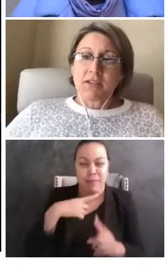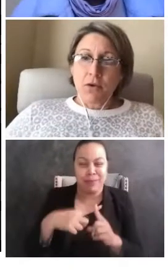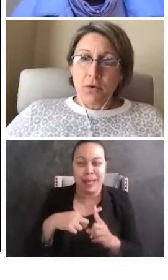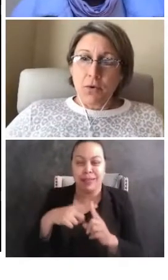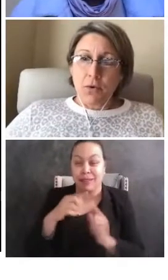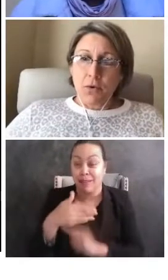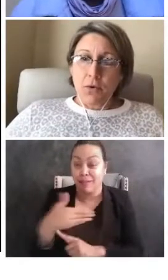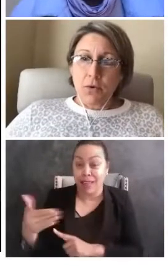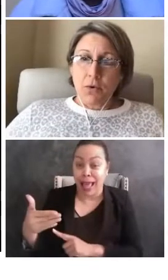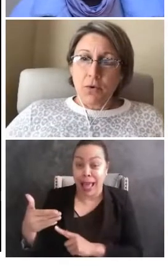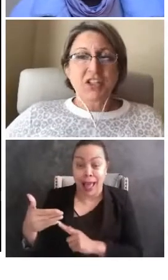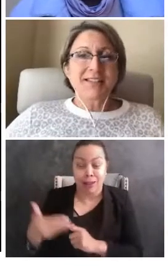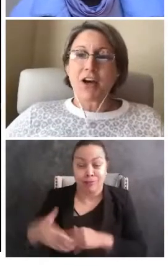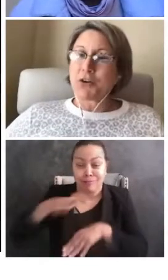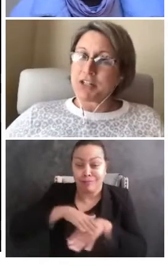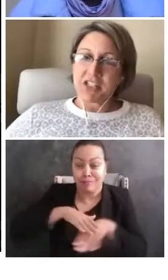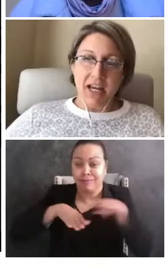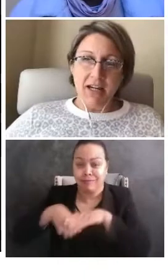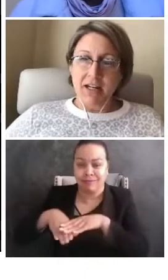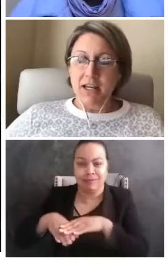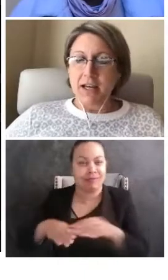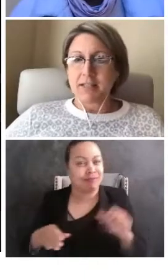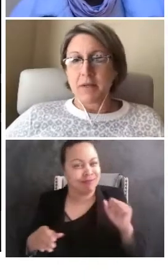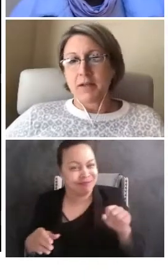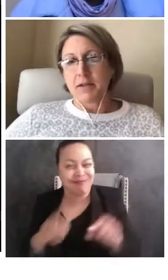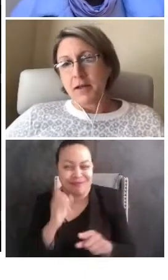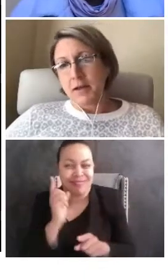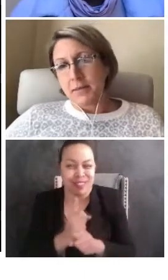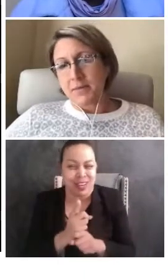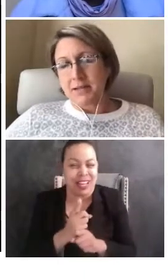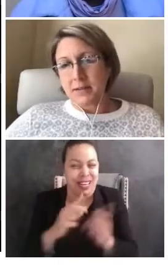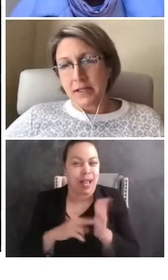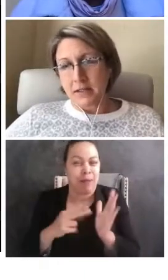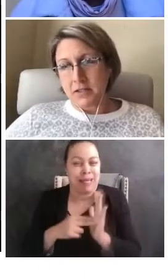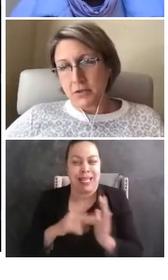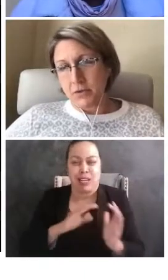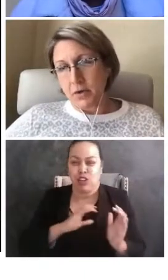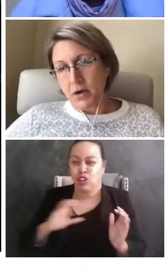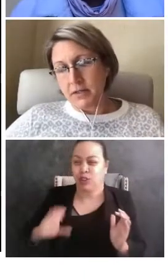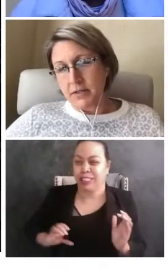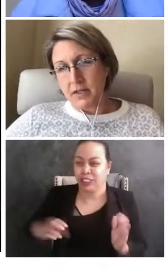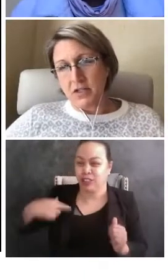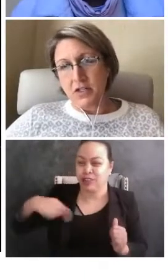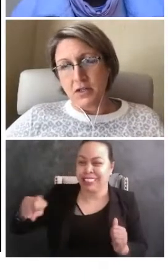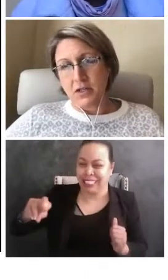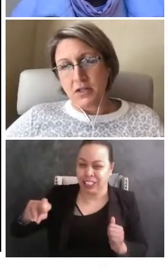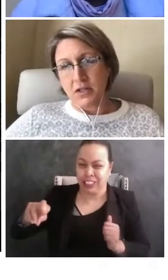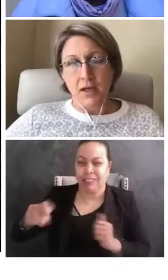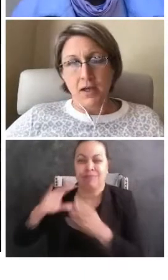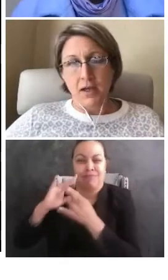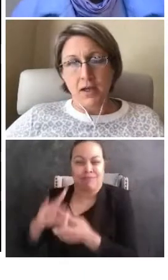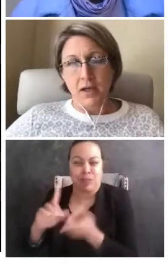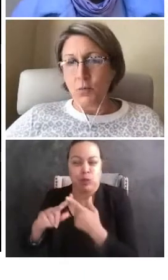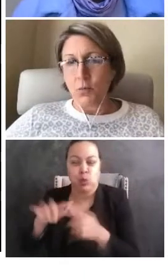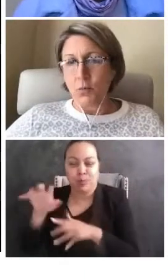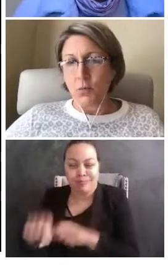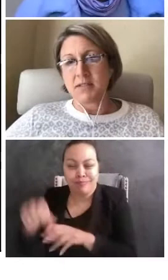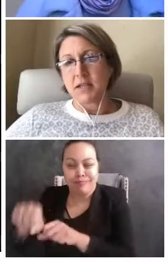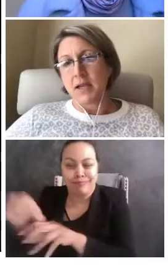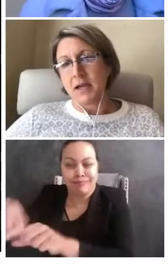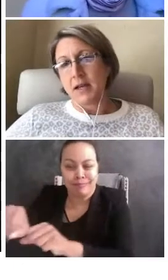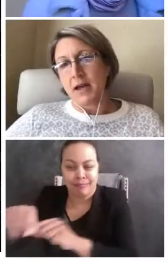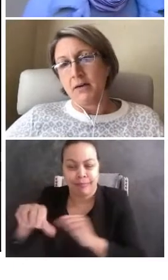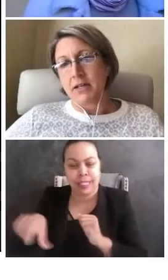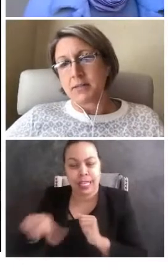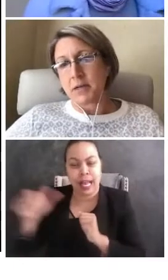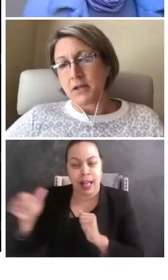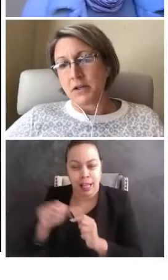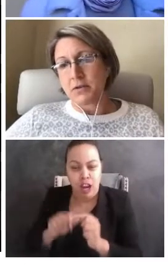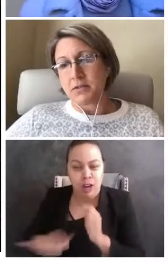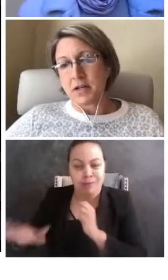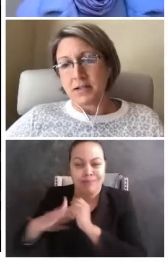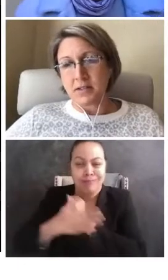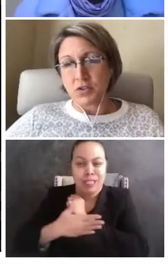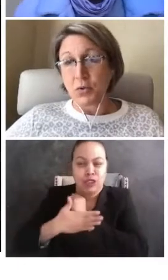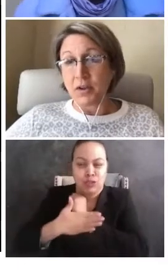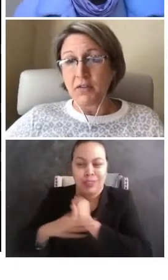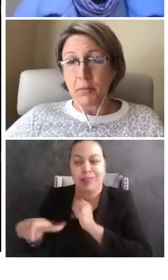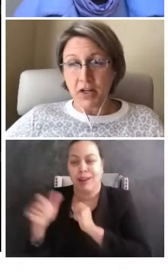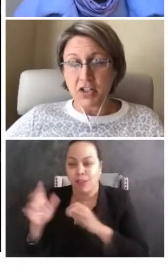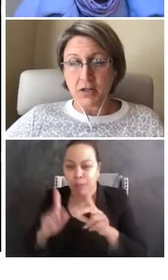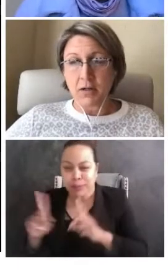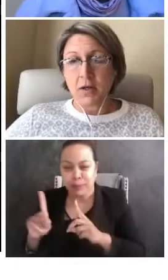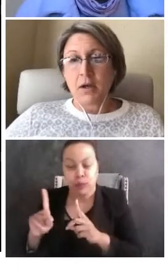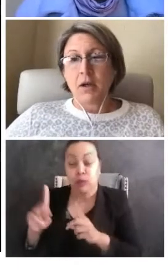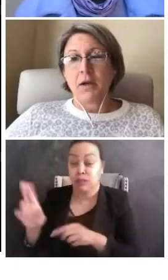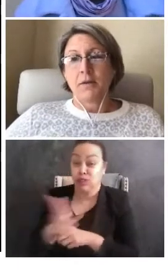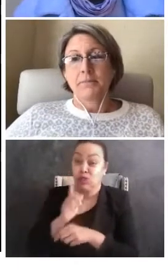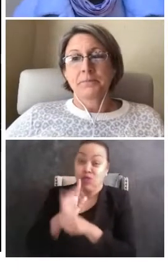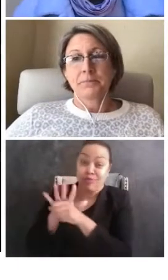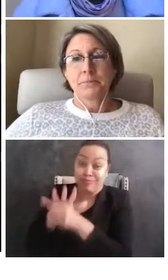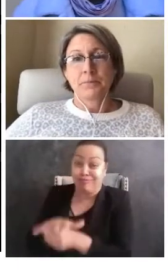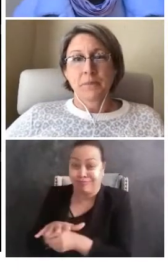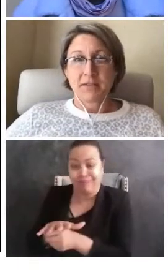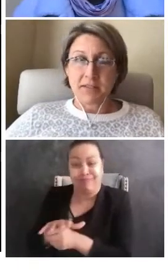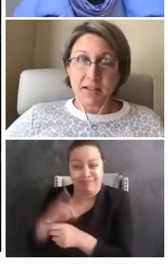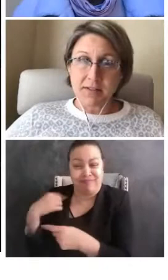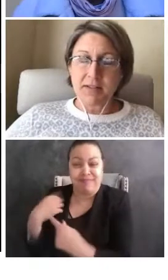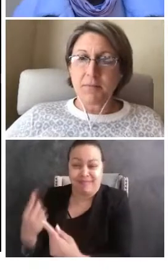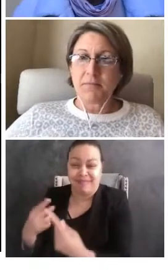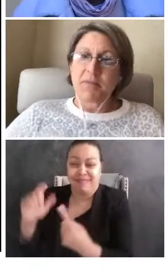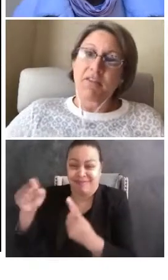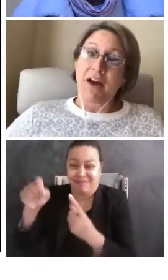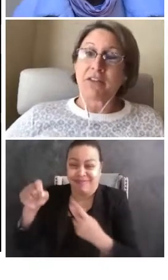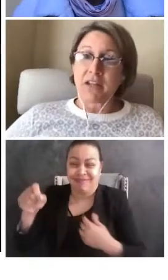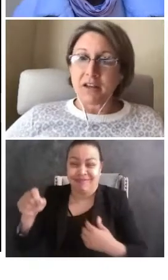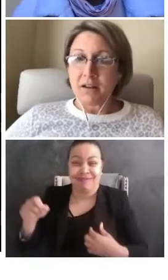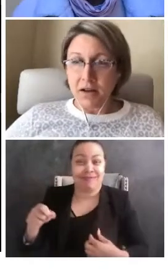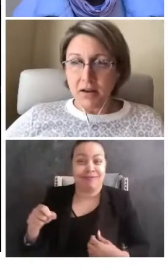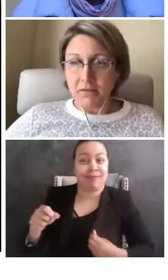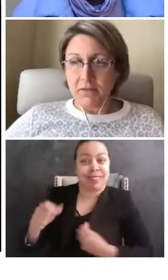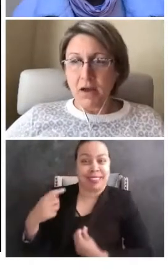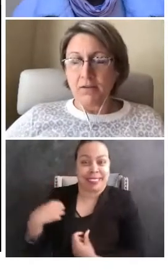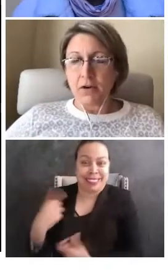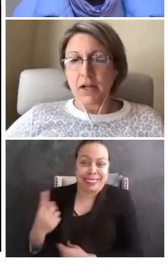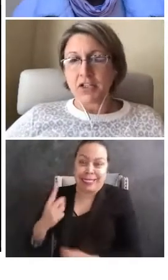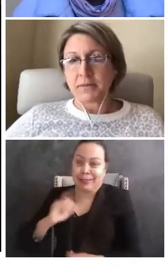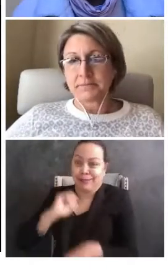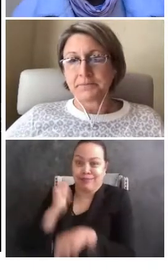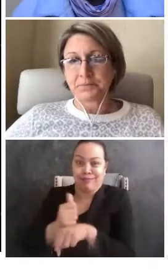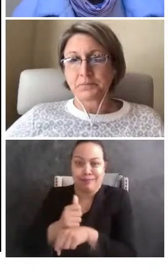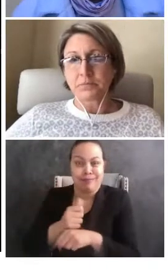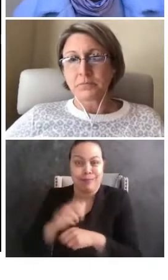Kim: Yeah, just how Christianity is linked to oppression since the founding of our nation.